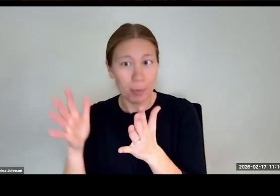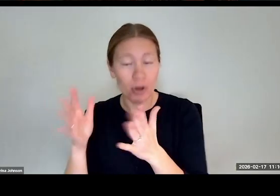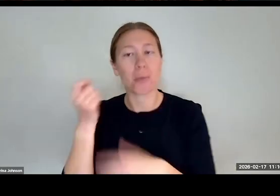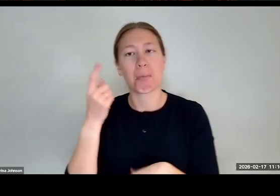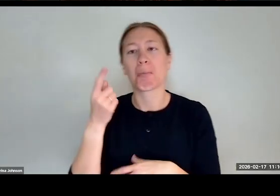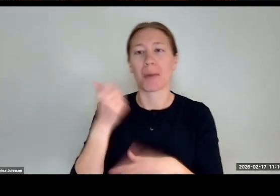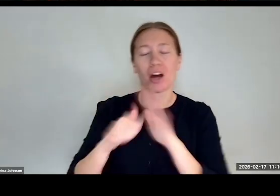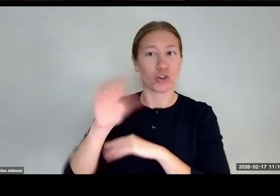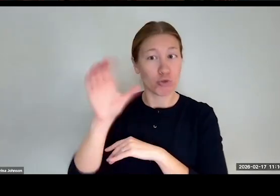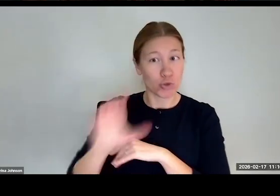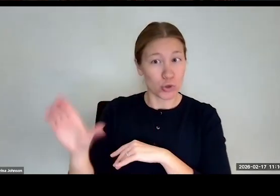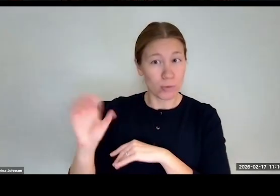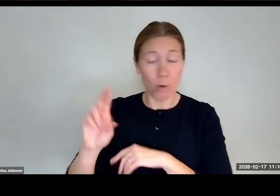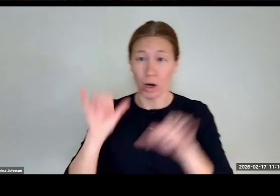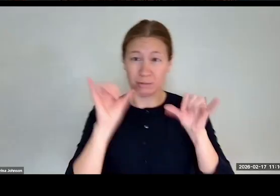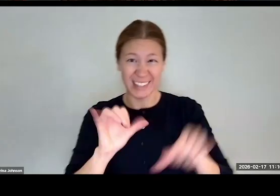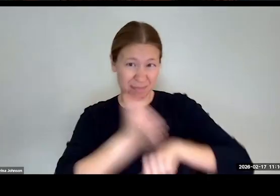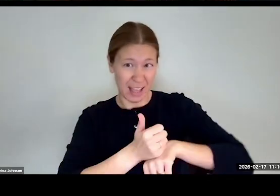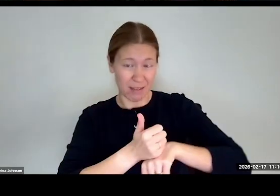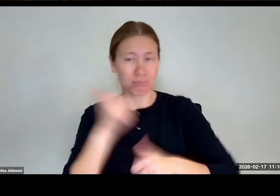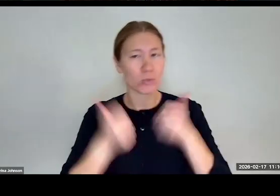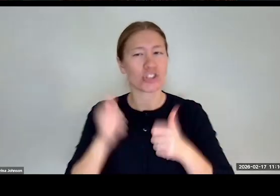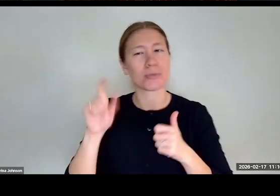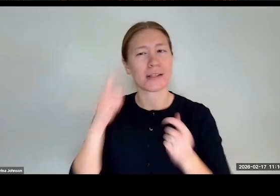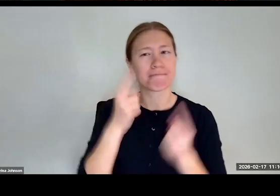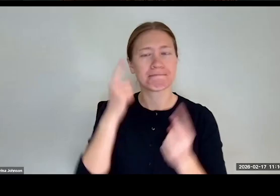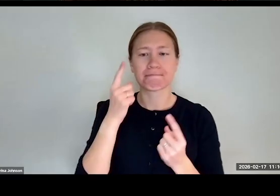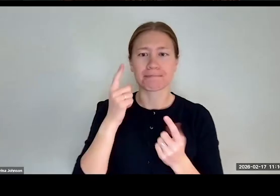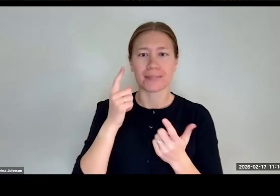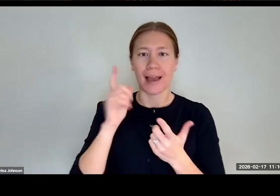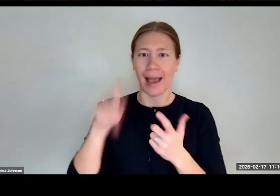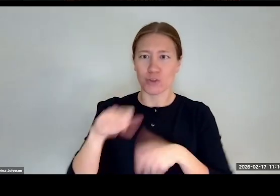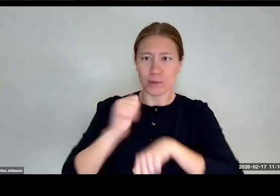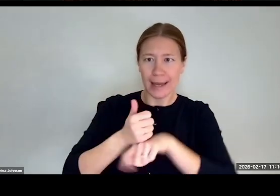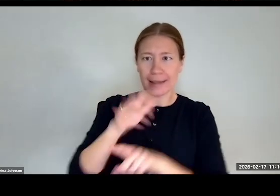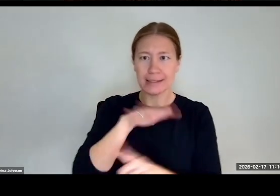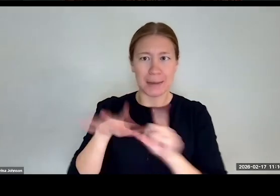or whether those are going to be static or stationary. And you need to build space on your slides for those.